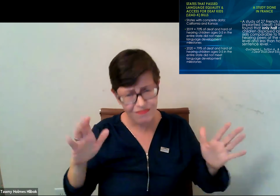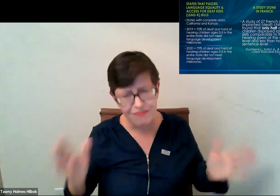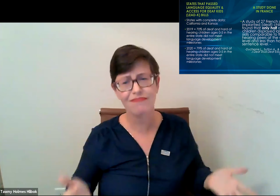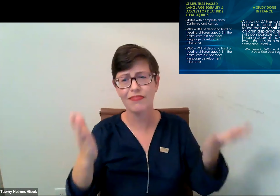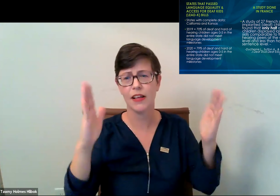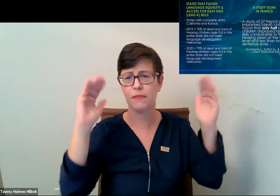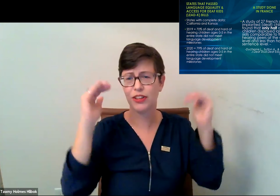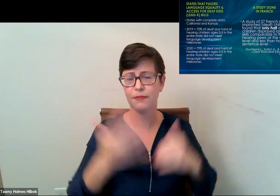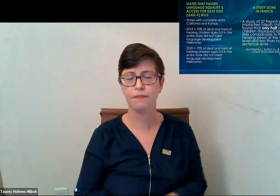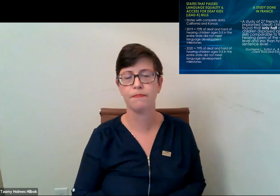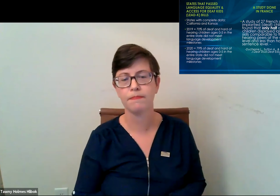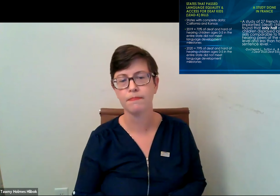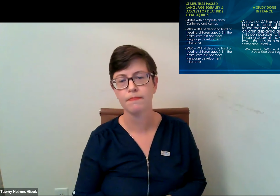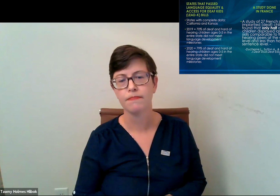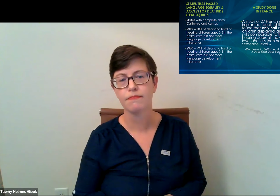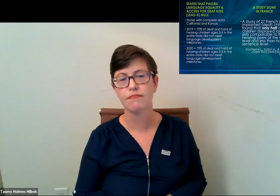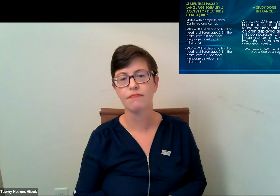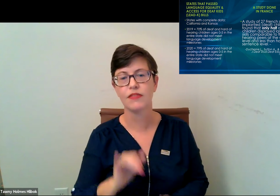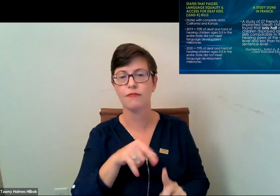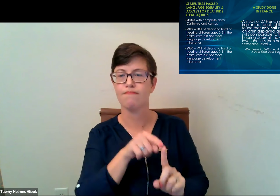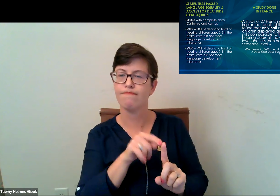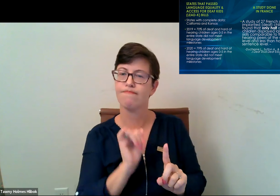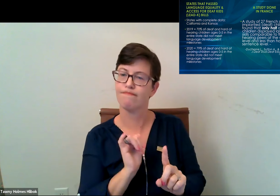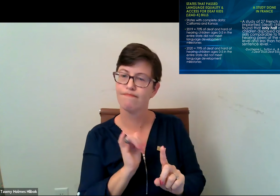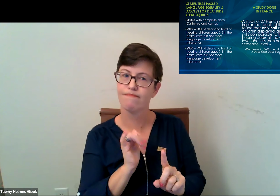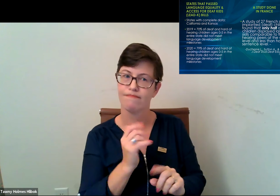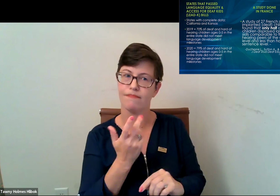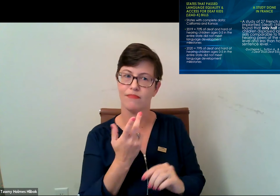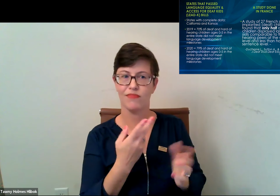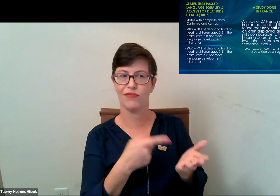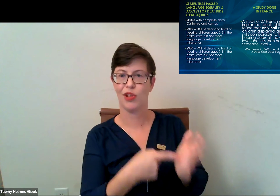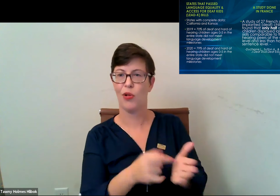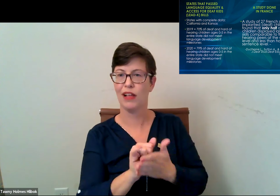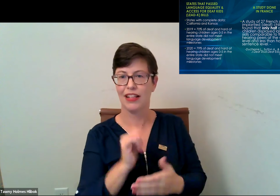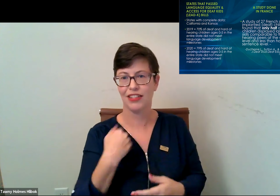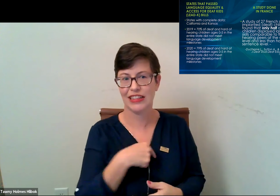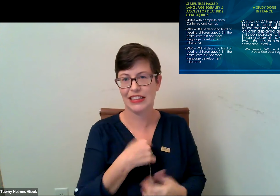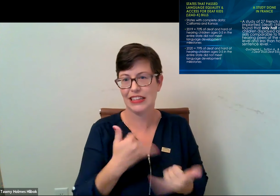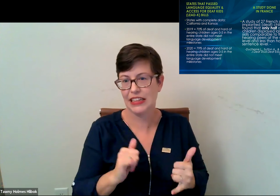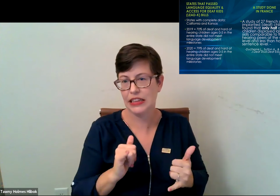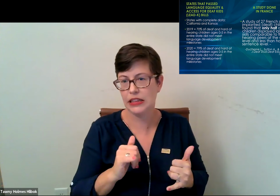Whether it's hearing ability speaking ability sign language ability, they need, we have to raise our expectations.